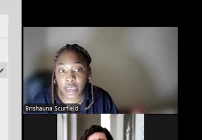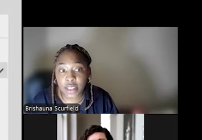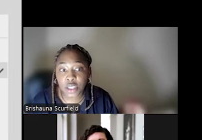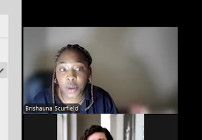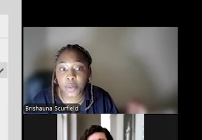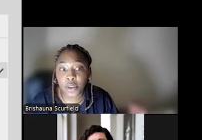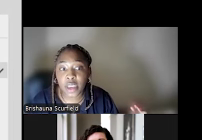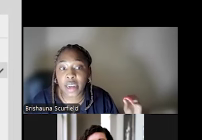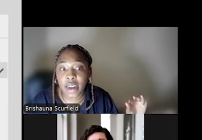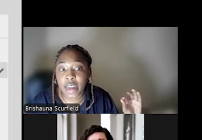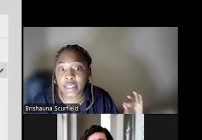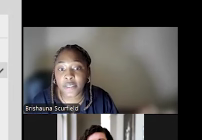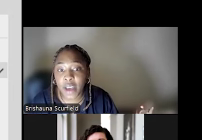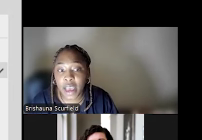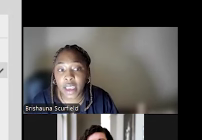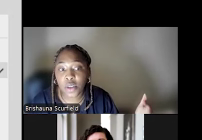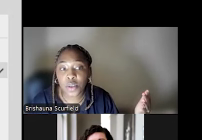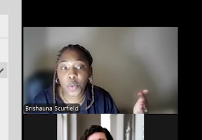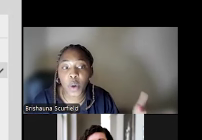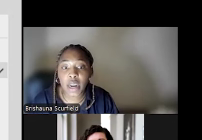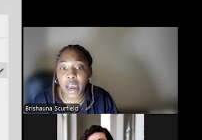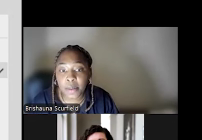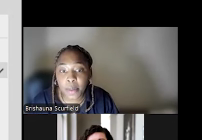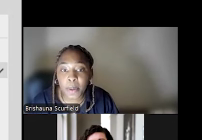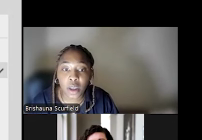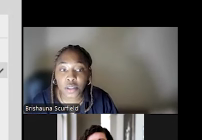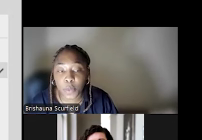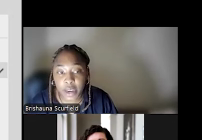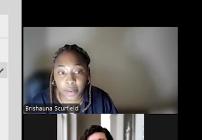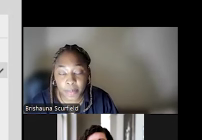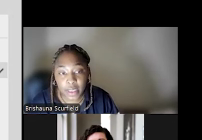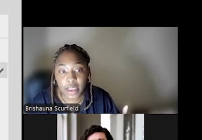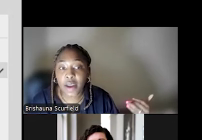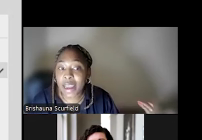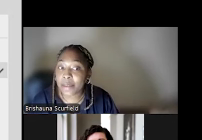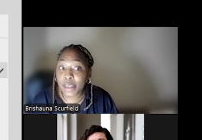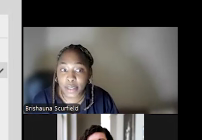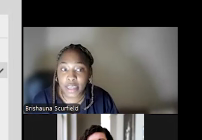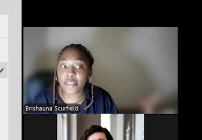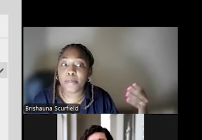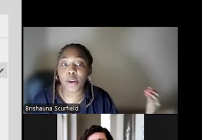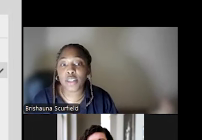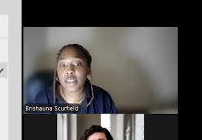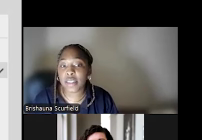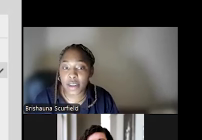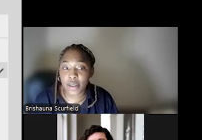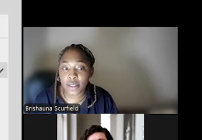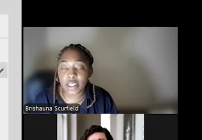and the screen reader cannot identify what item belongs where. Now, I am guilty of merging sales